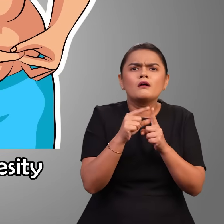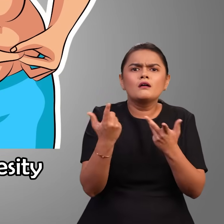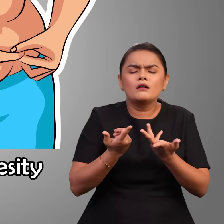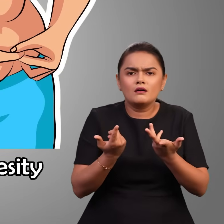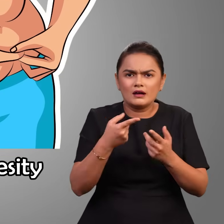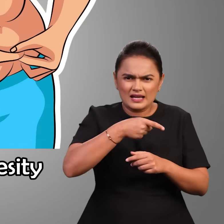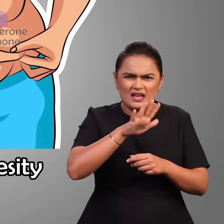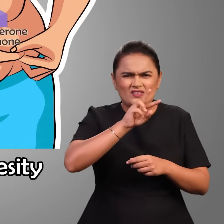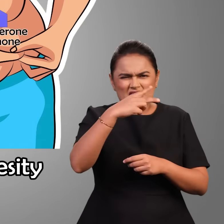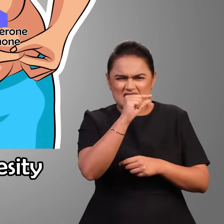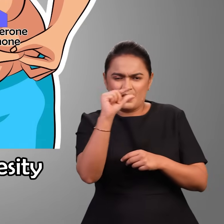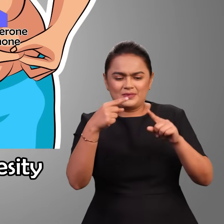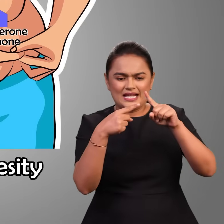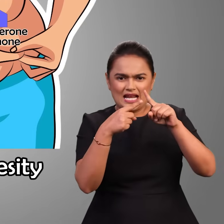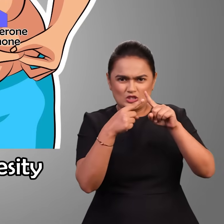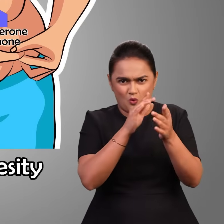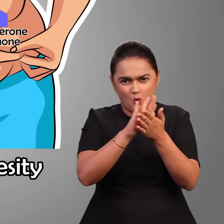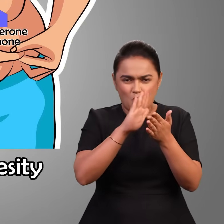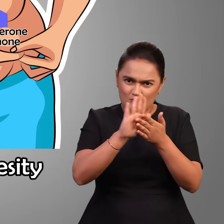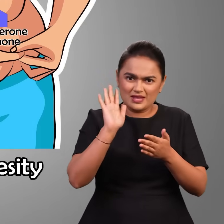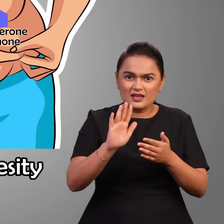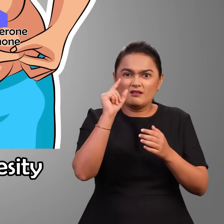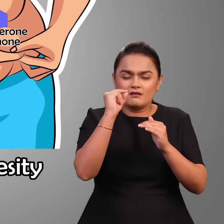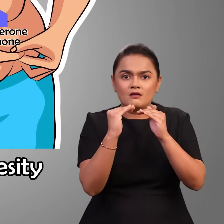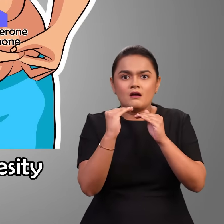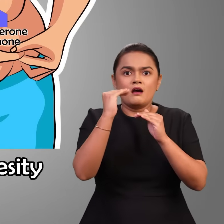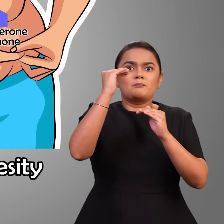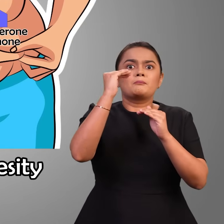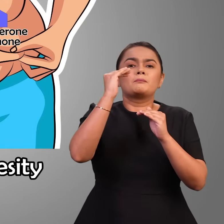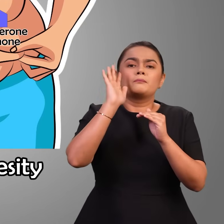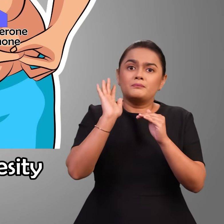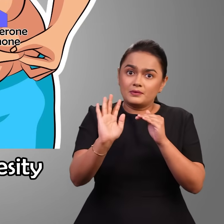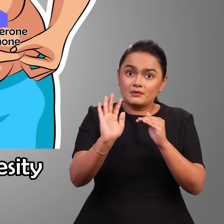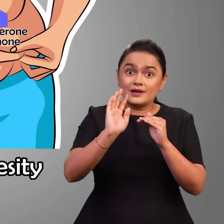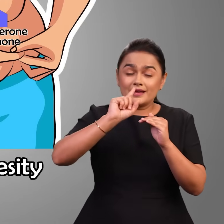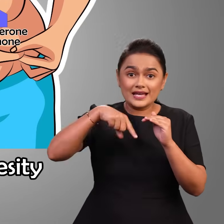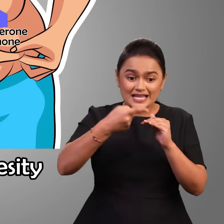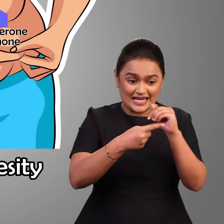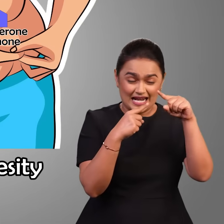the level of testosterone hormone increases. And that